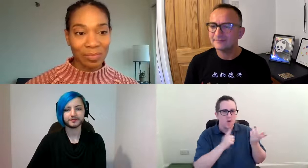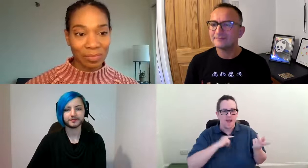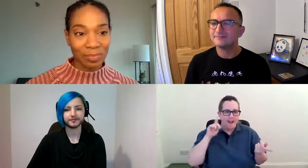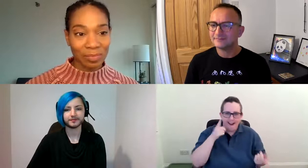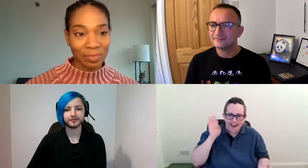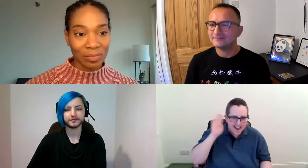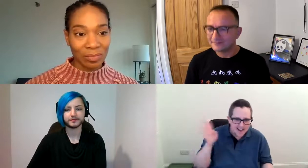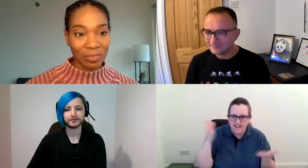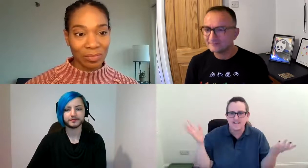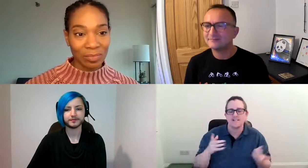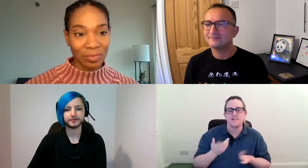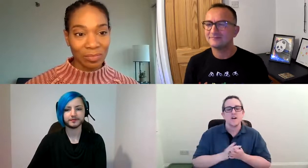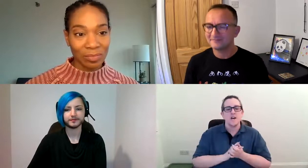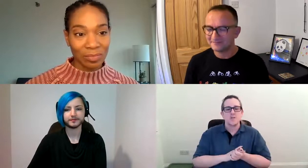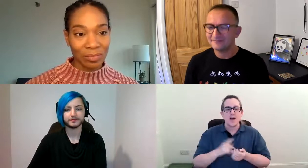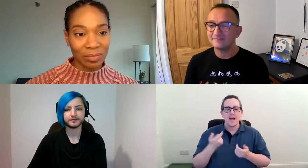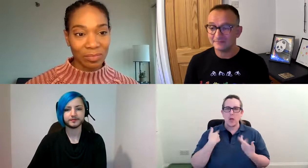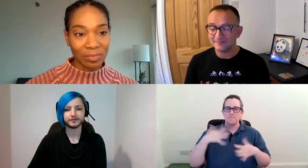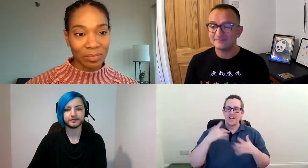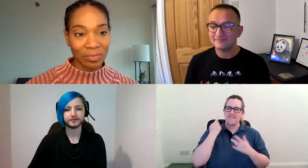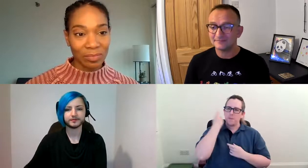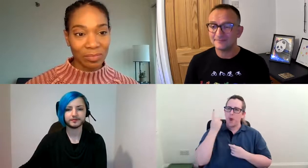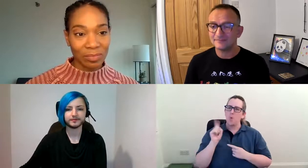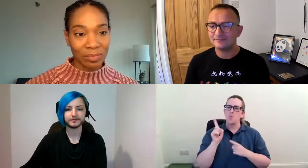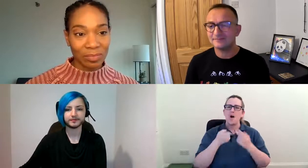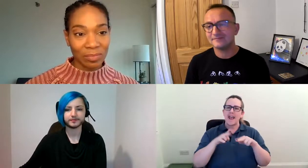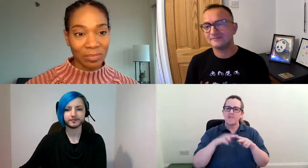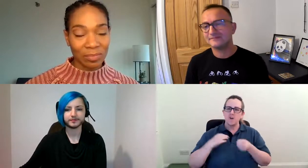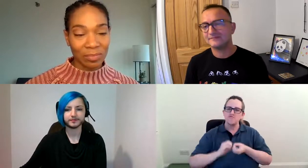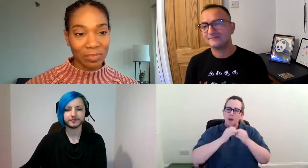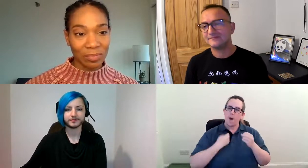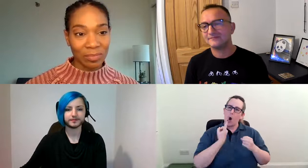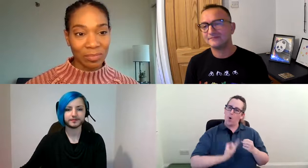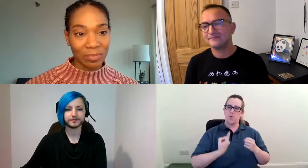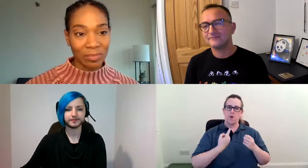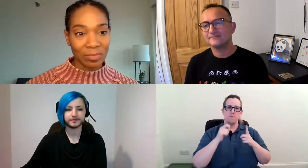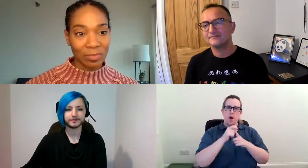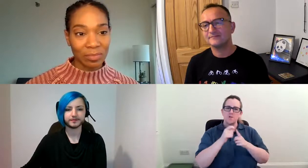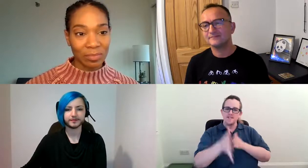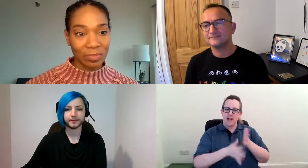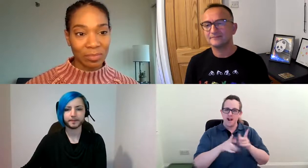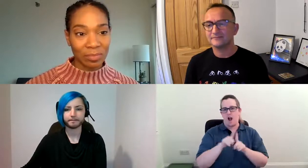are using the pronouns I am using. Of_course, some people may think fai is something like